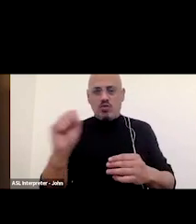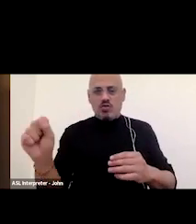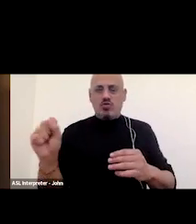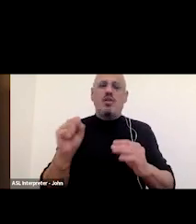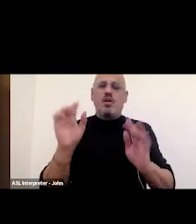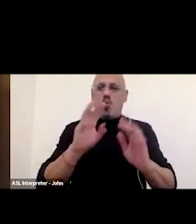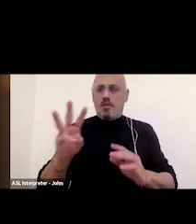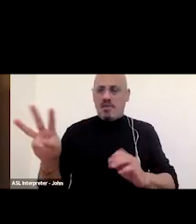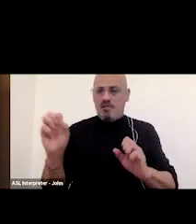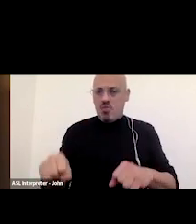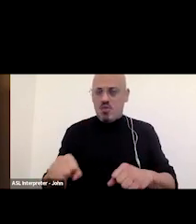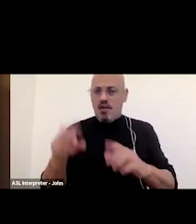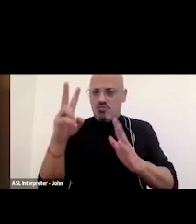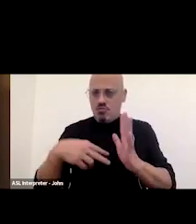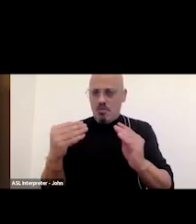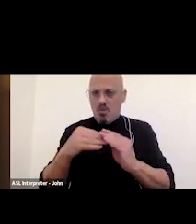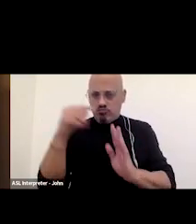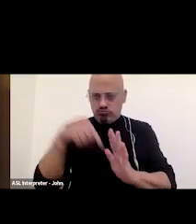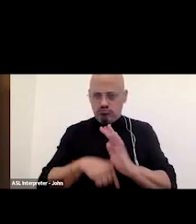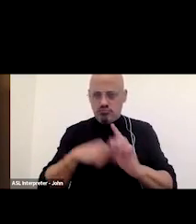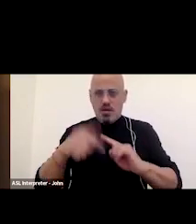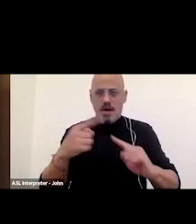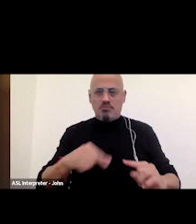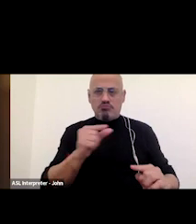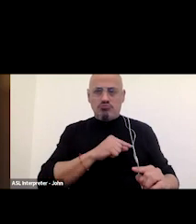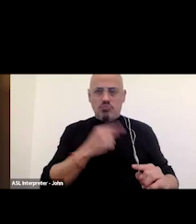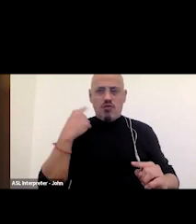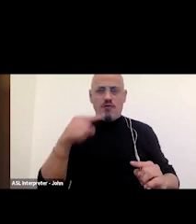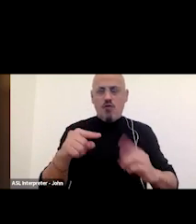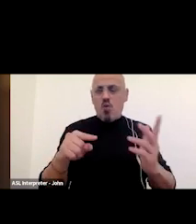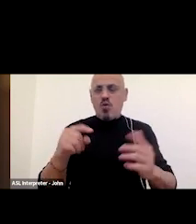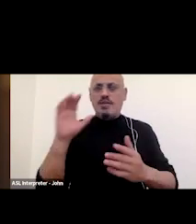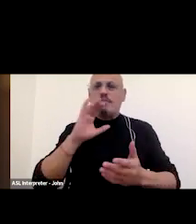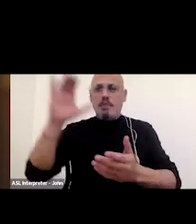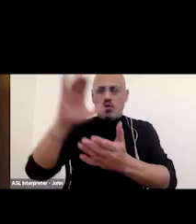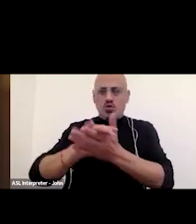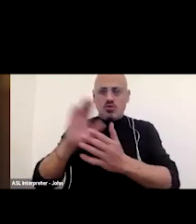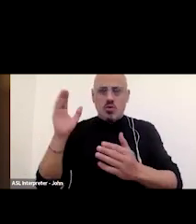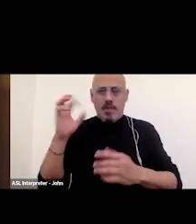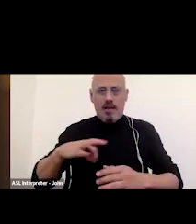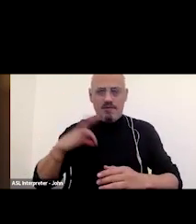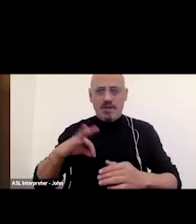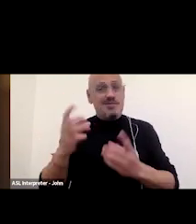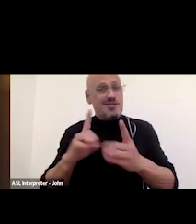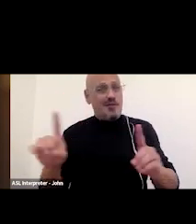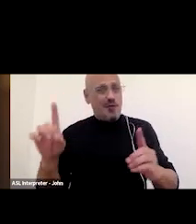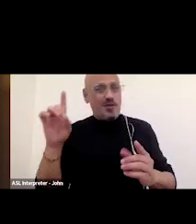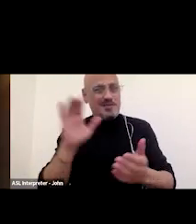where you can read more about eligibility requirements for spousal benefits and divorced spousal benefits.